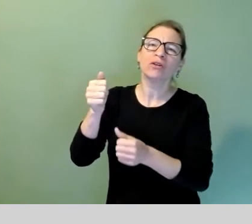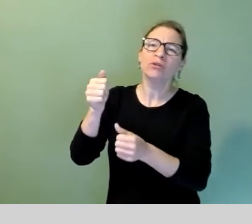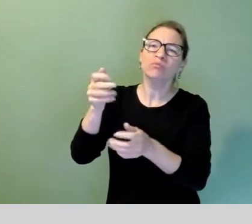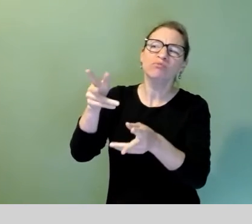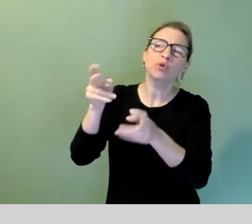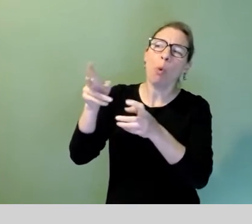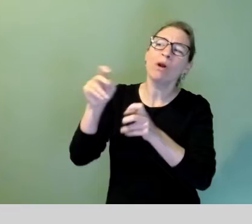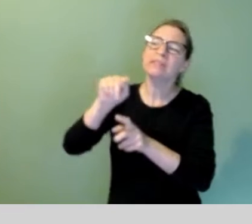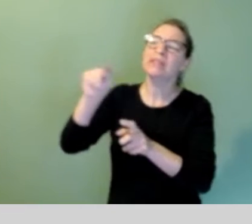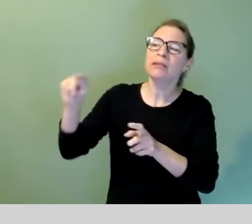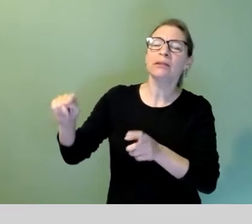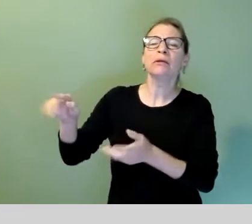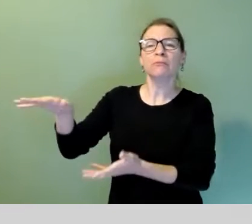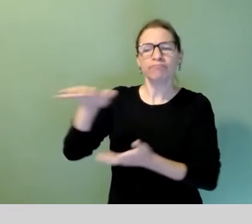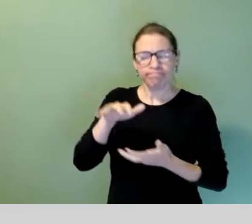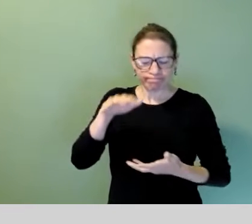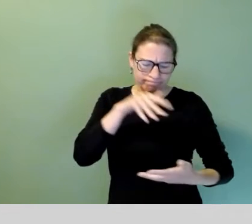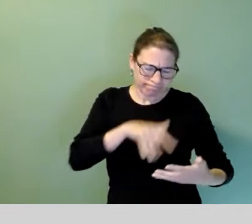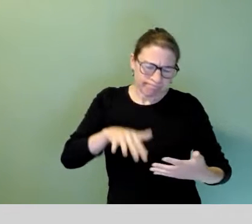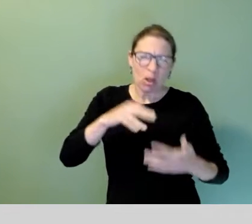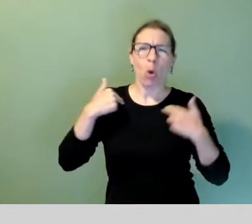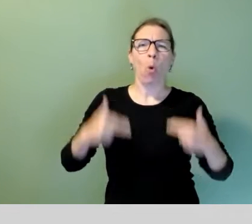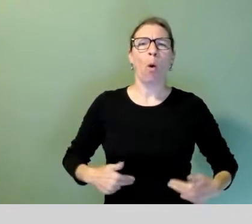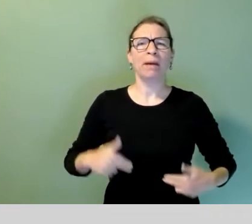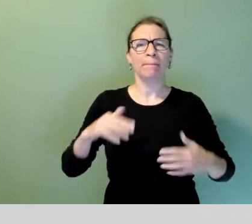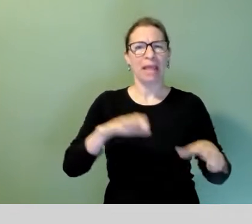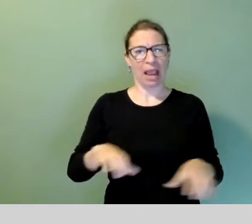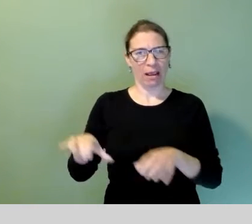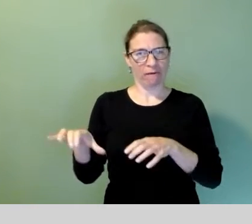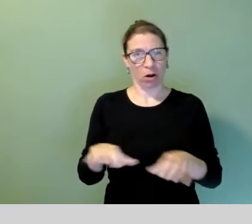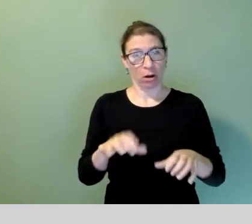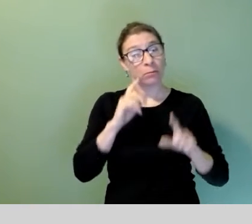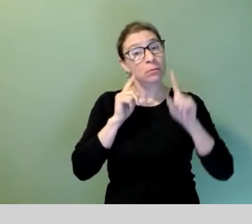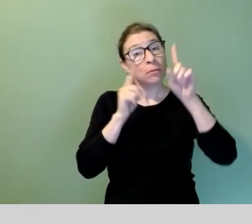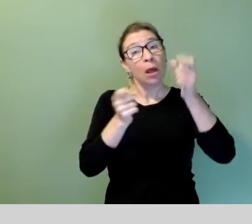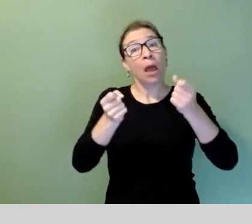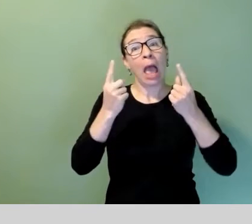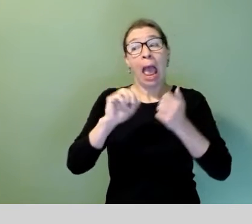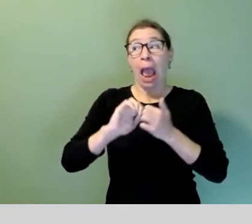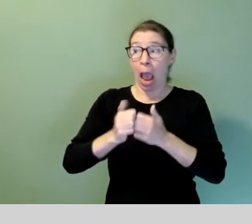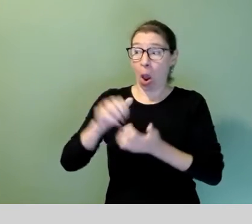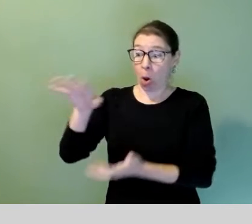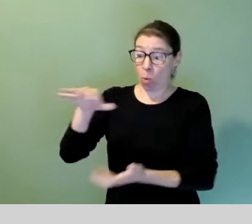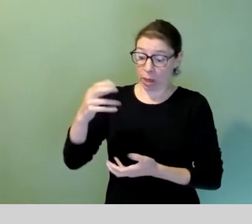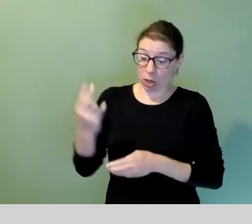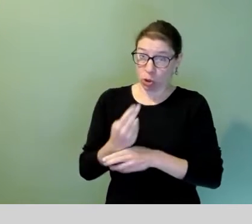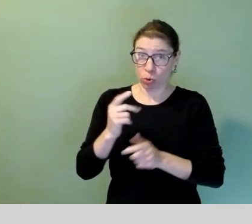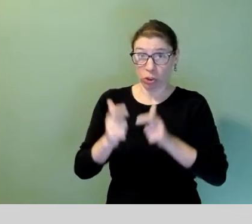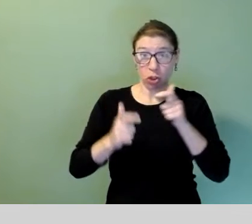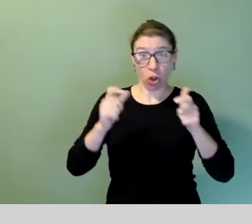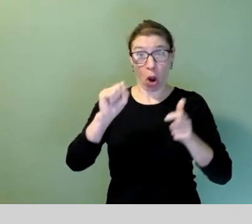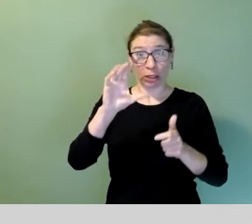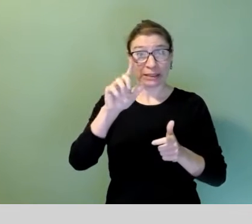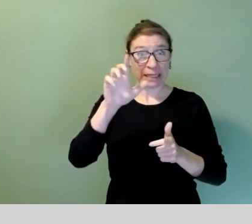So essentially, understanding how we can use large scale datasets that are relatively